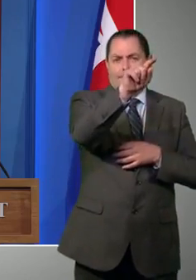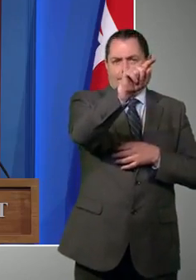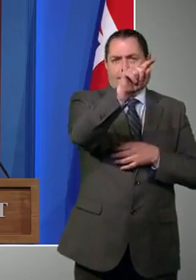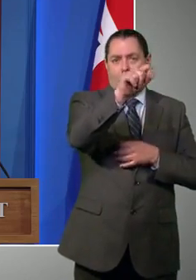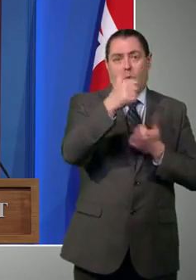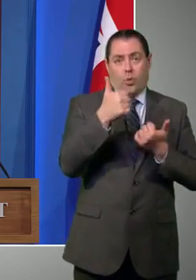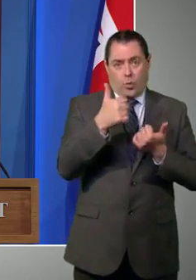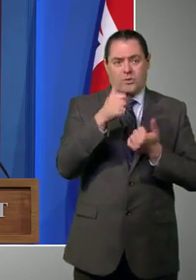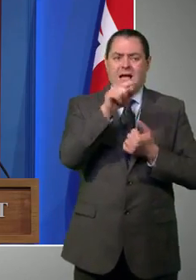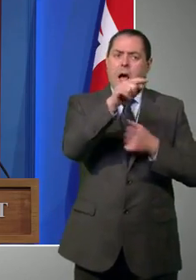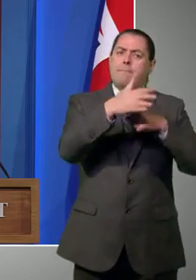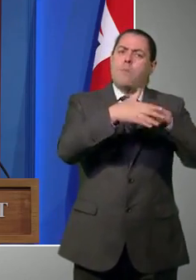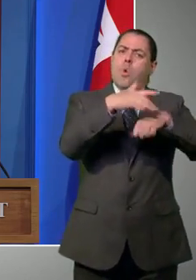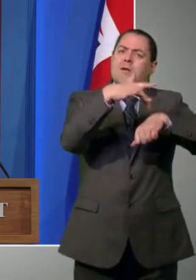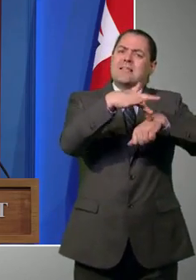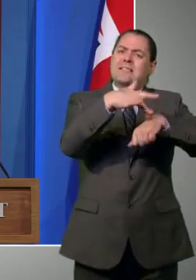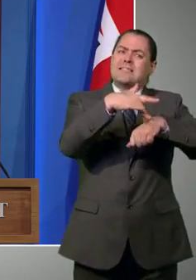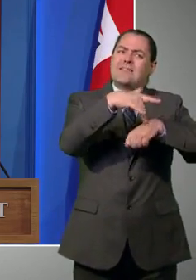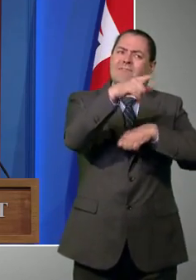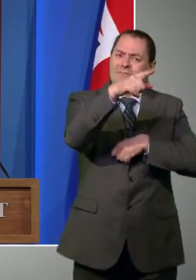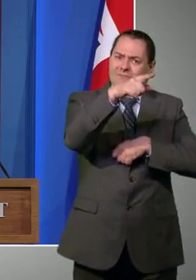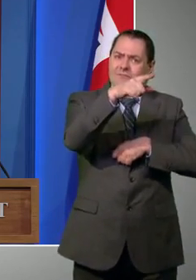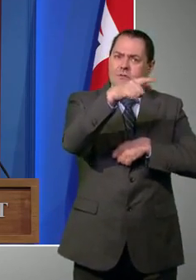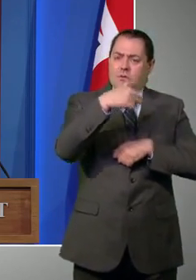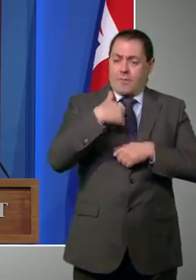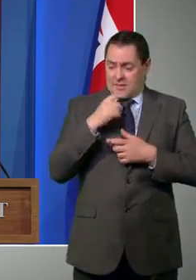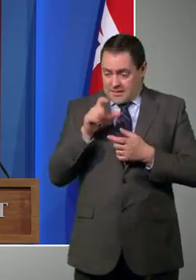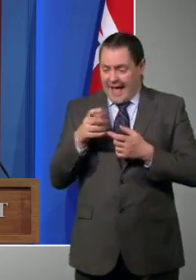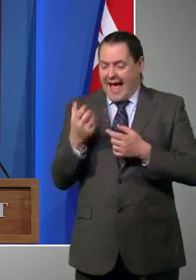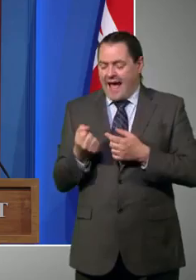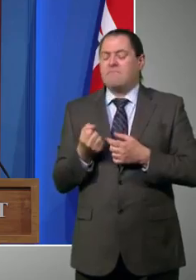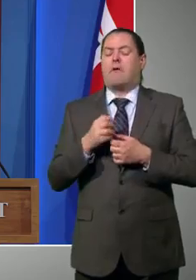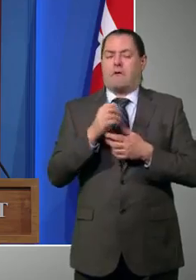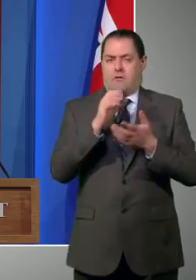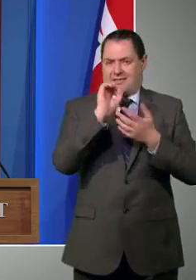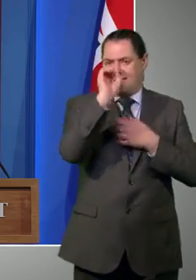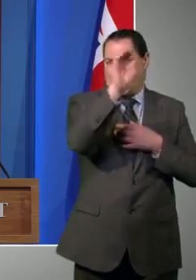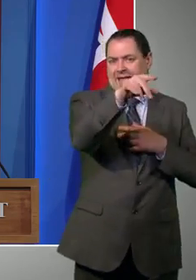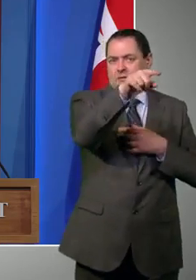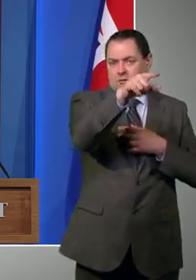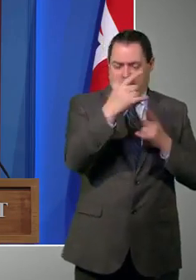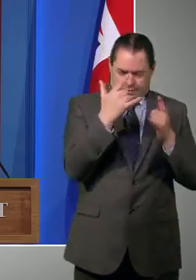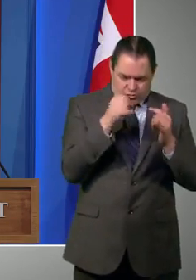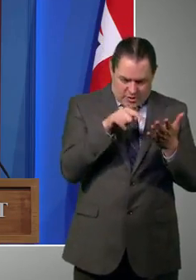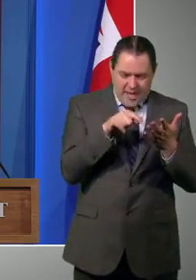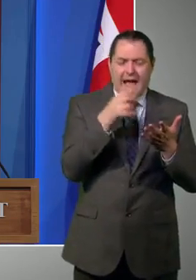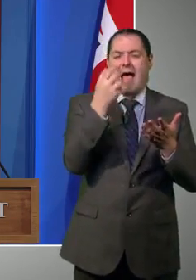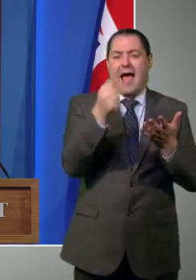we're doing it doubly and checking to see about variant access and and we can get on